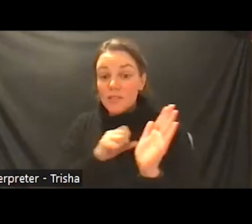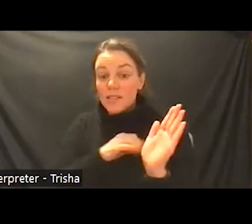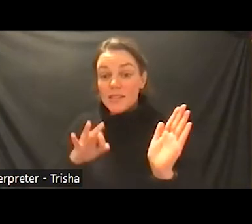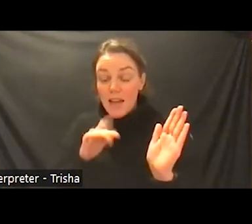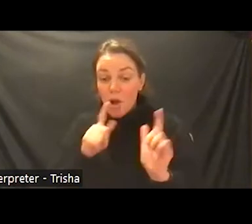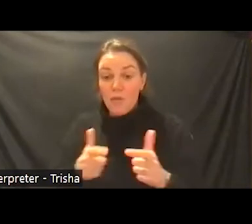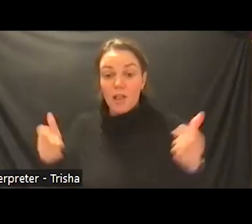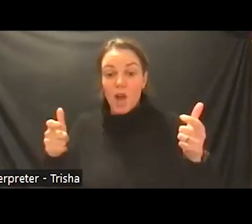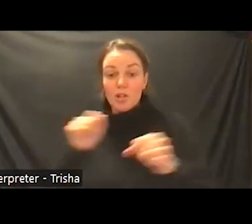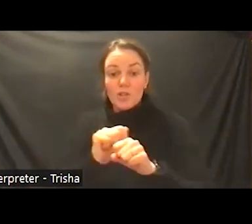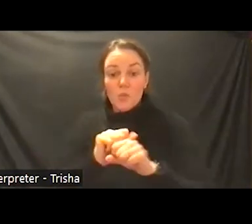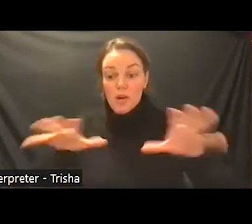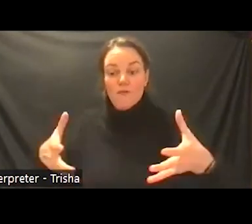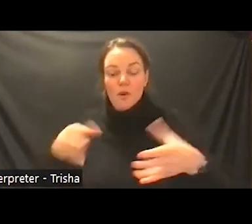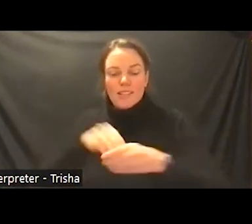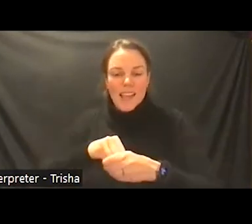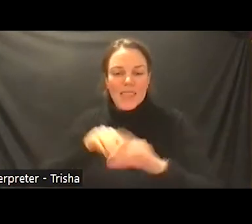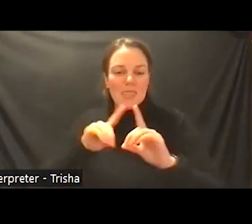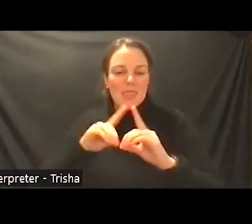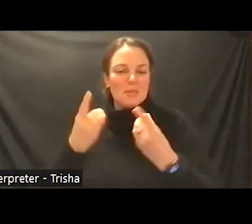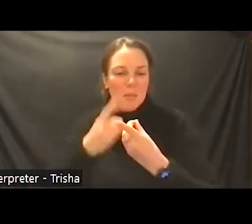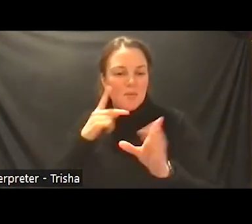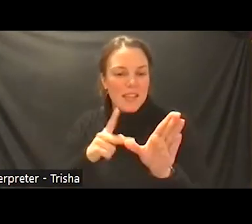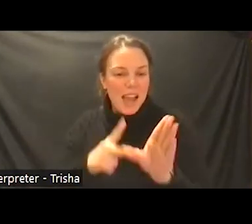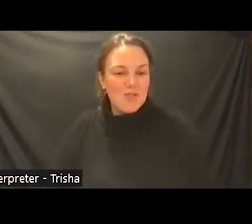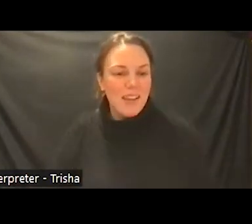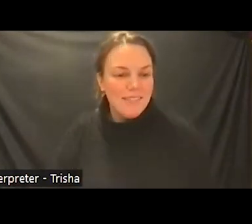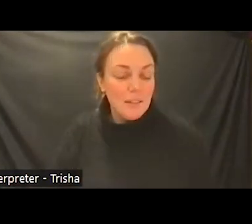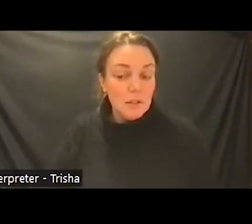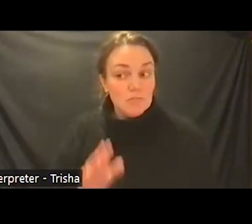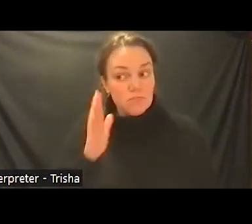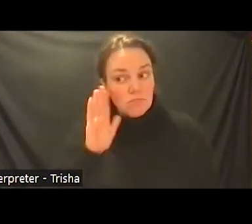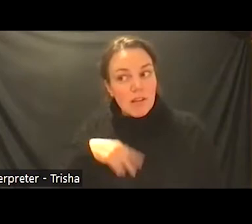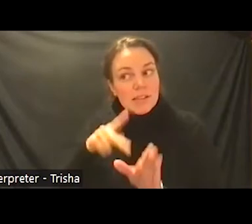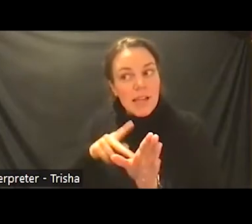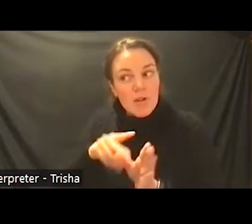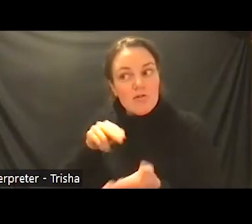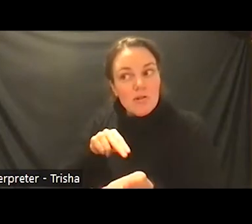psychiatry that's largely driven by the fact that psychiatric nurses staff our acute services